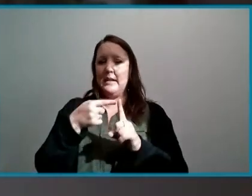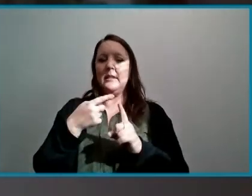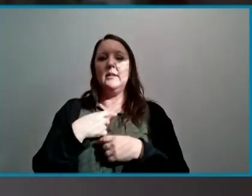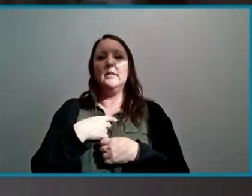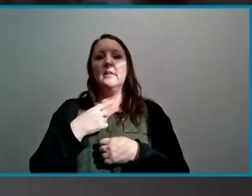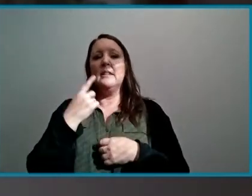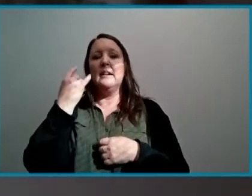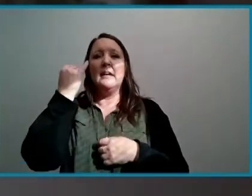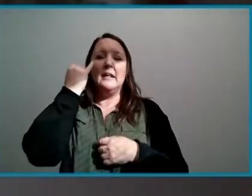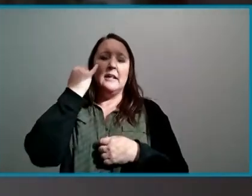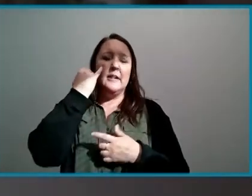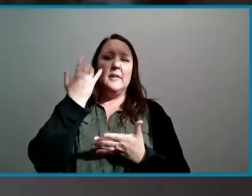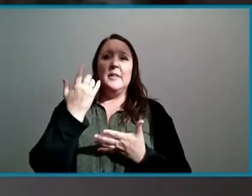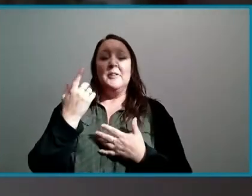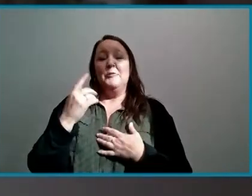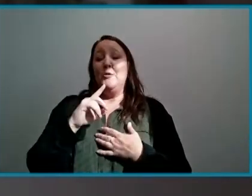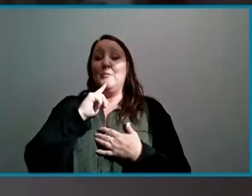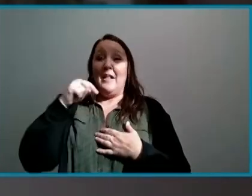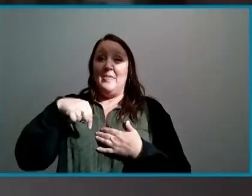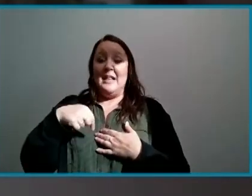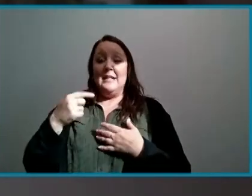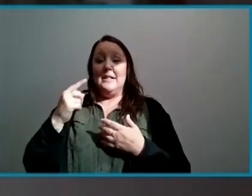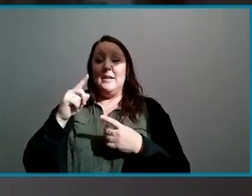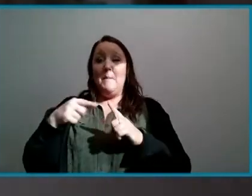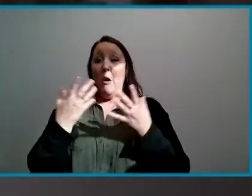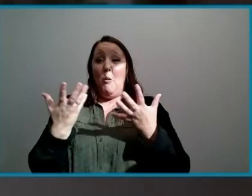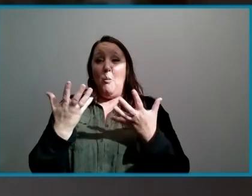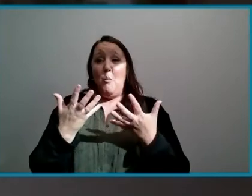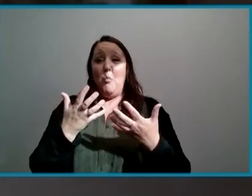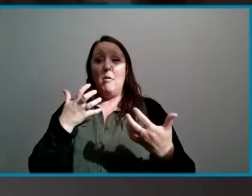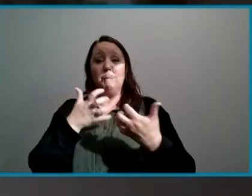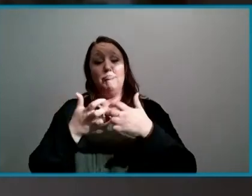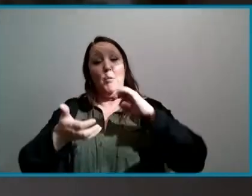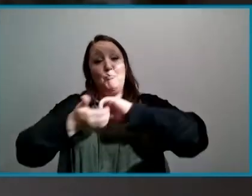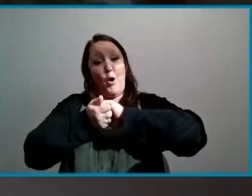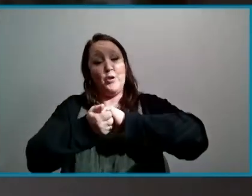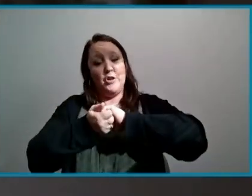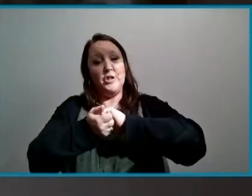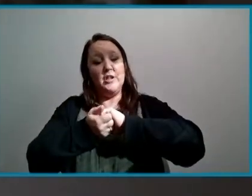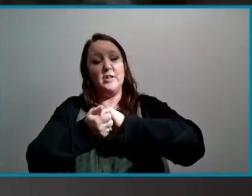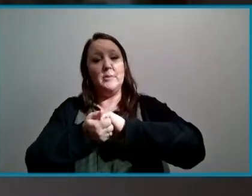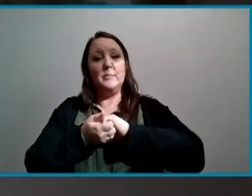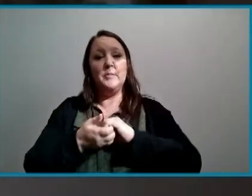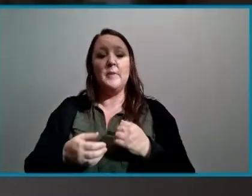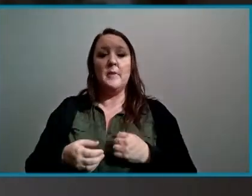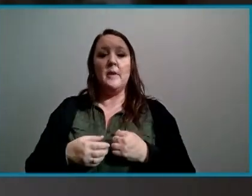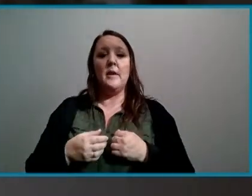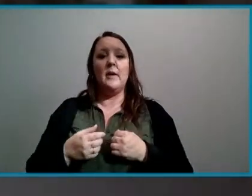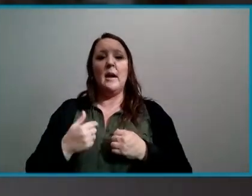'cause this is all about partnership and making that work happen, you know, I just, I'm,